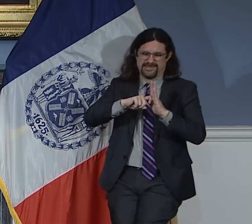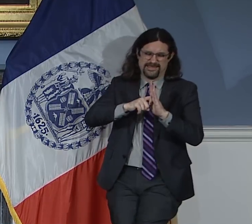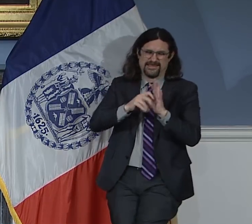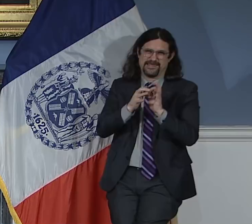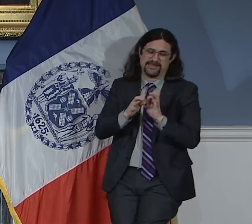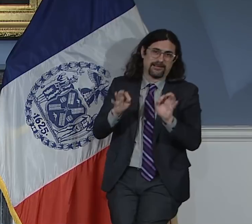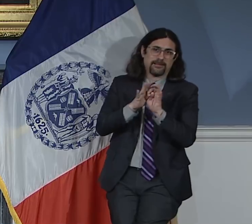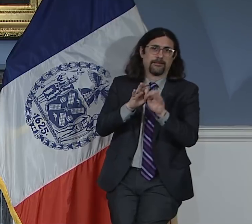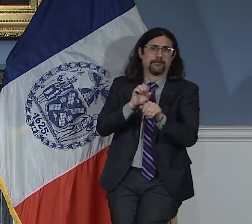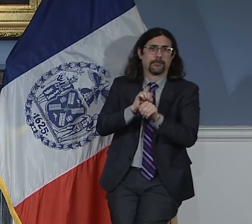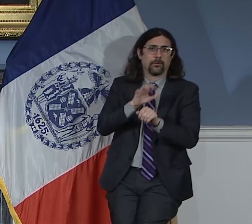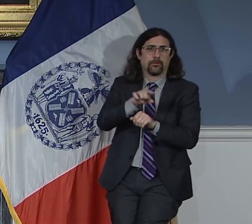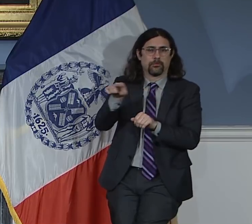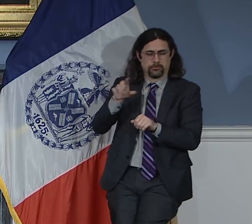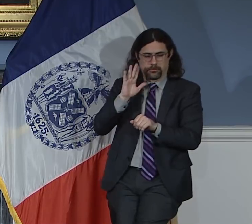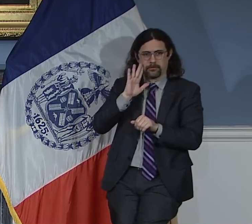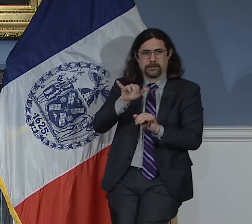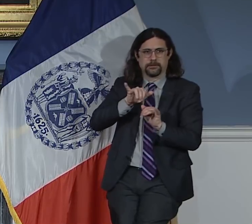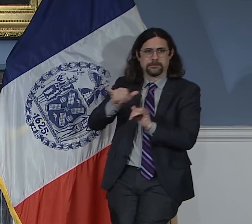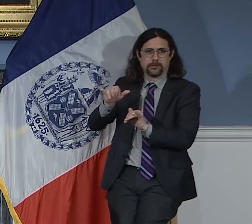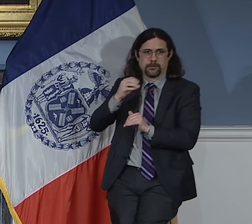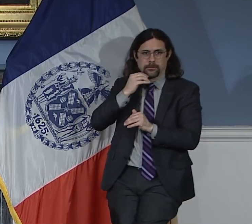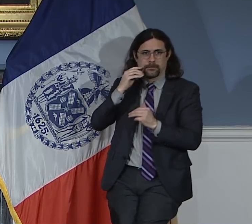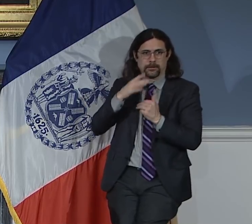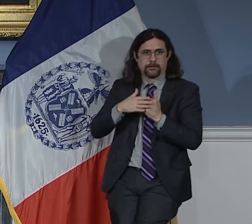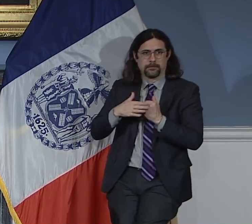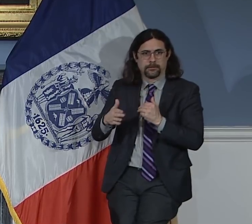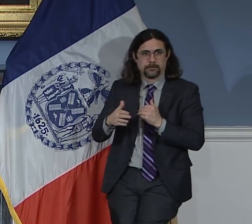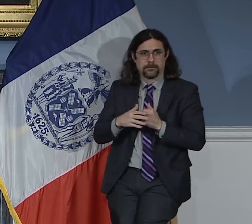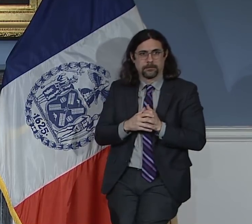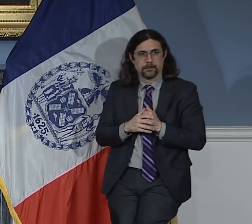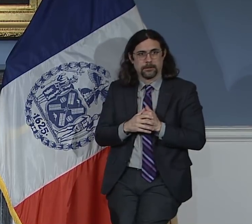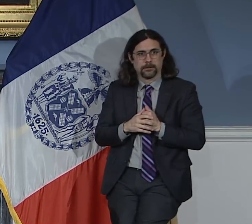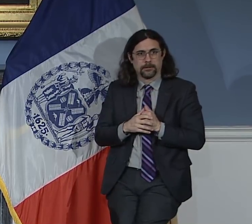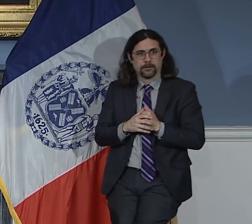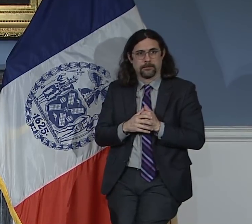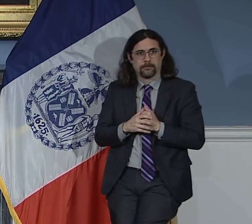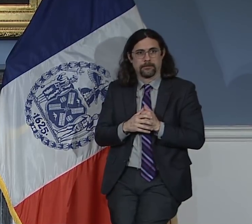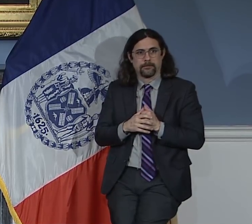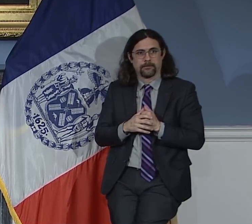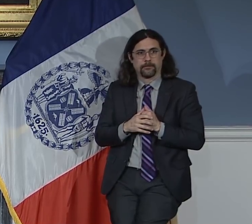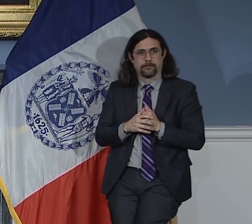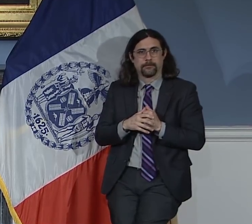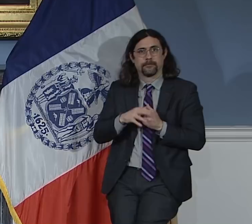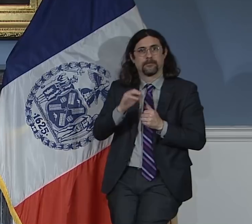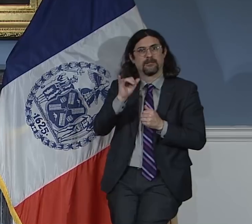AGENCIES WILL BE WORKING FROM HOME IN SOME FORM OR FASHION OR WILL BE WAITING FOR A